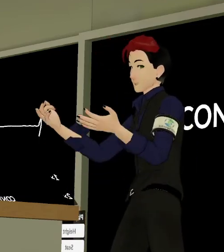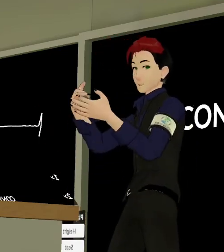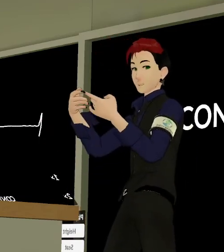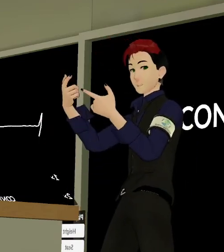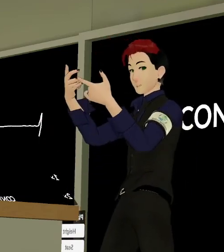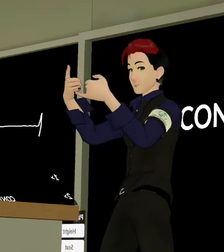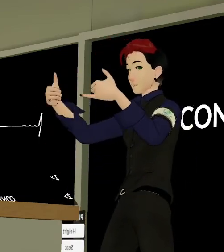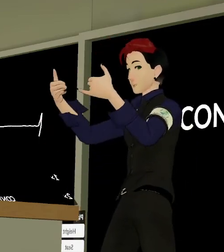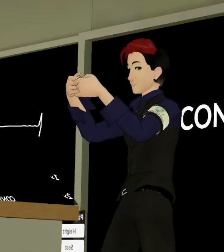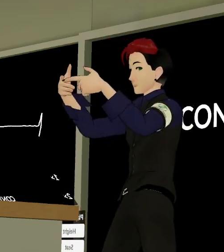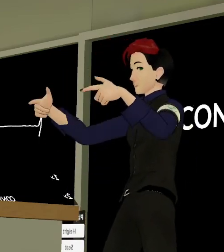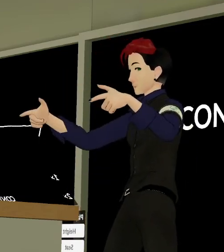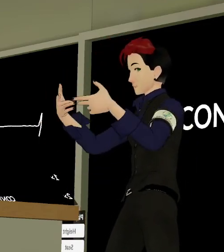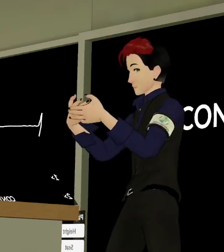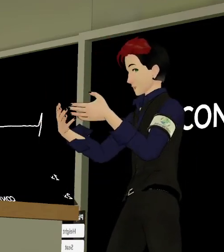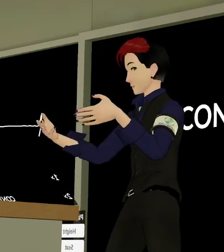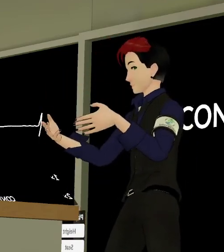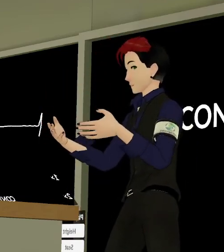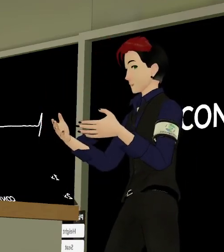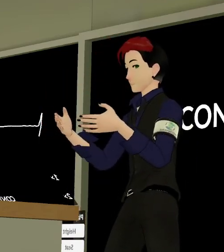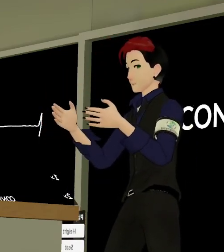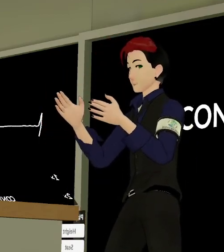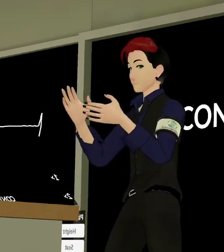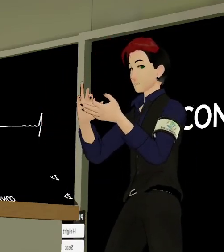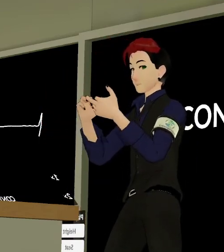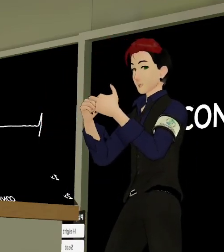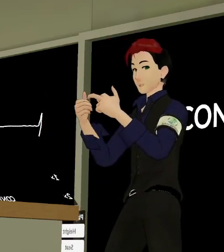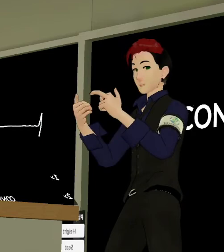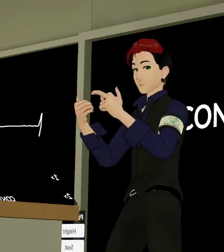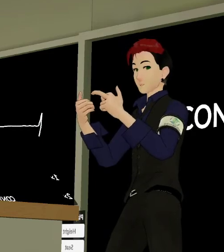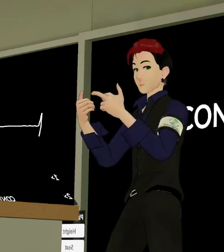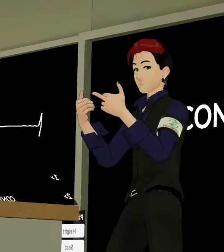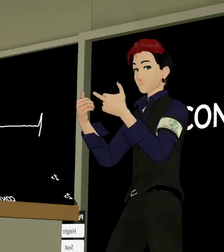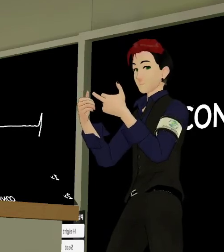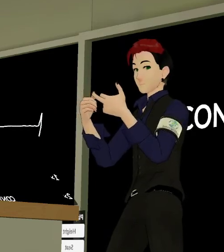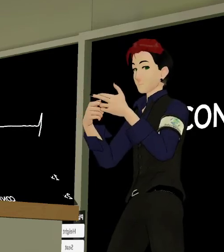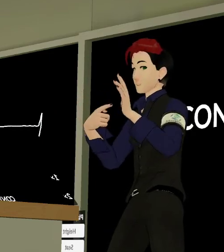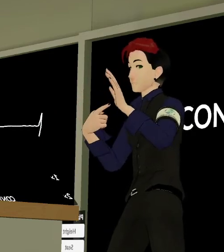again it's one of those like playing with the language things it's how you